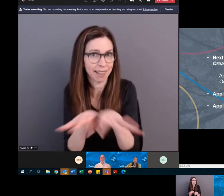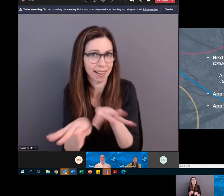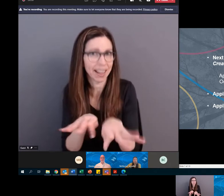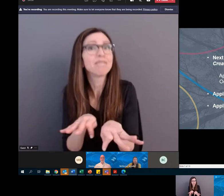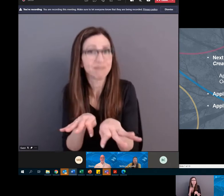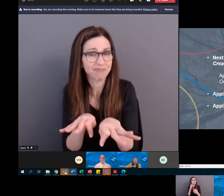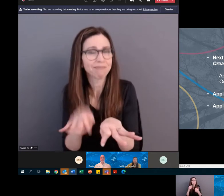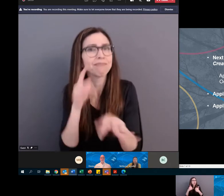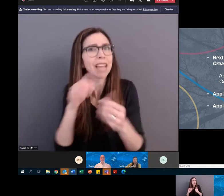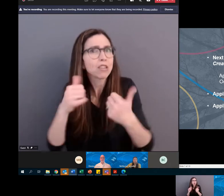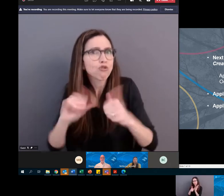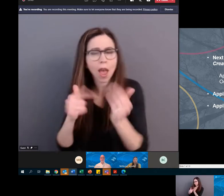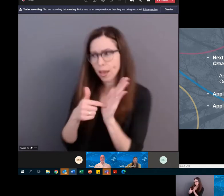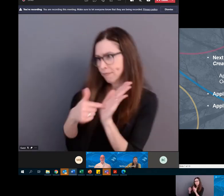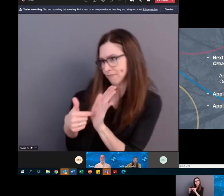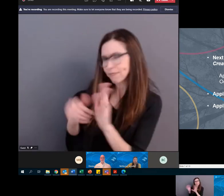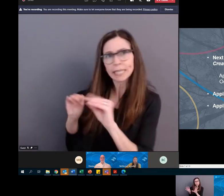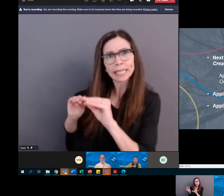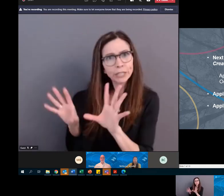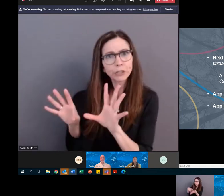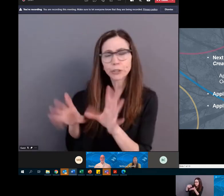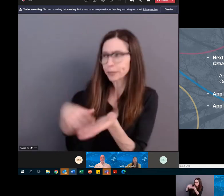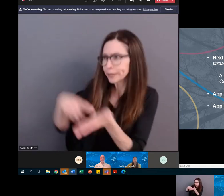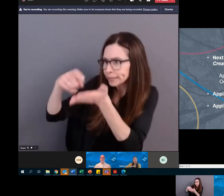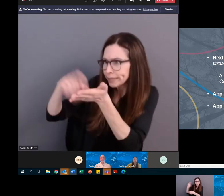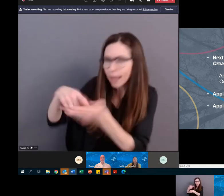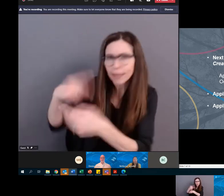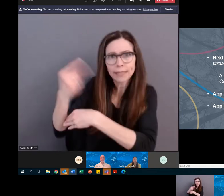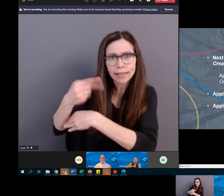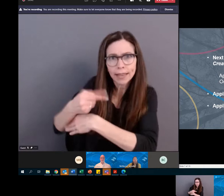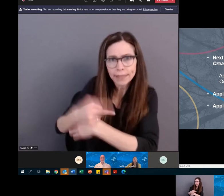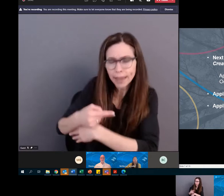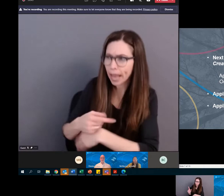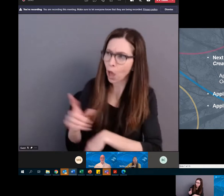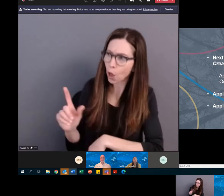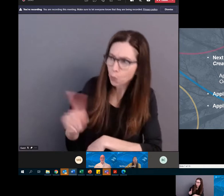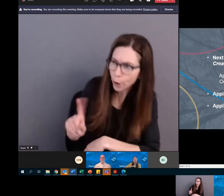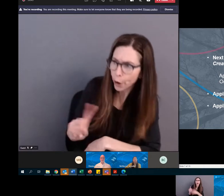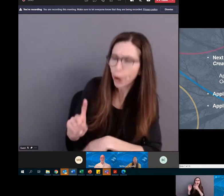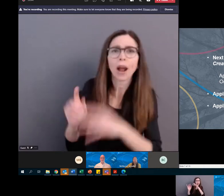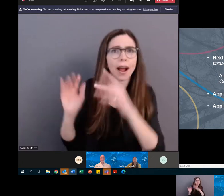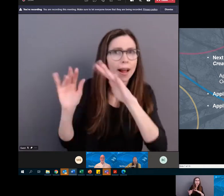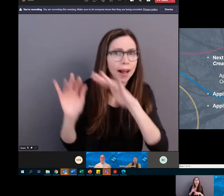dates and locations of your project as well. Then, of course, before you hit ‘submit’,